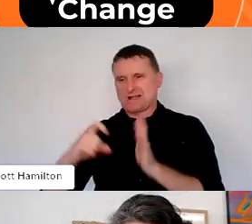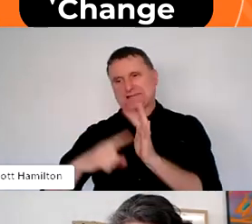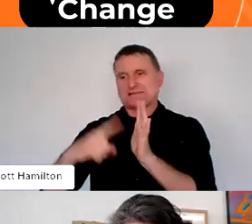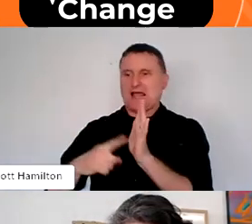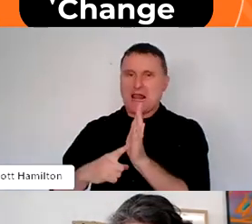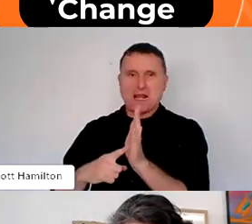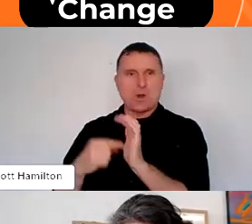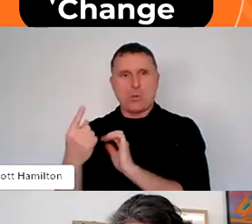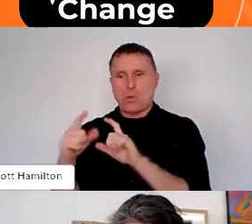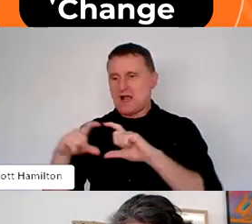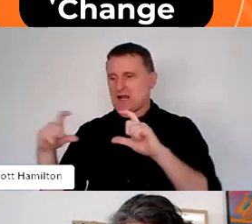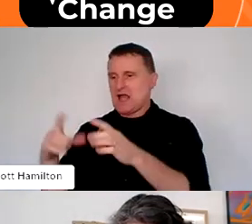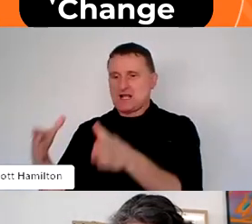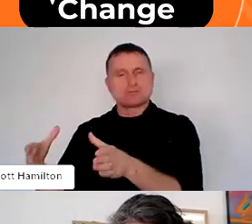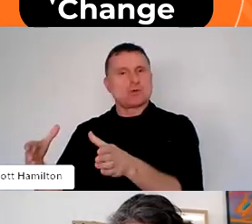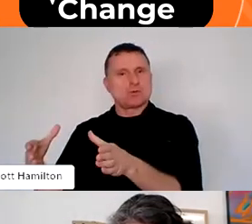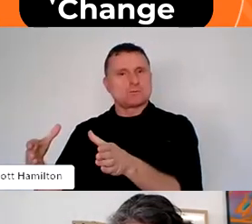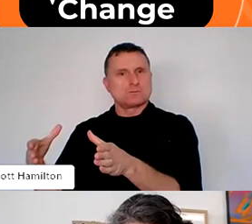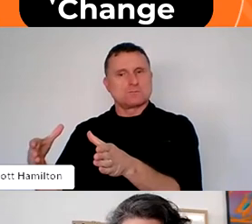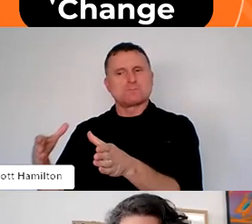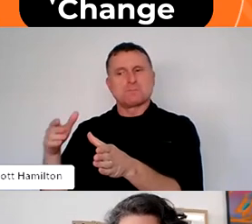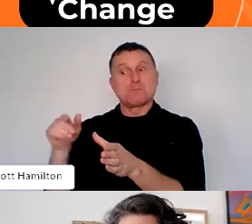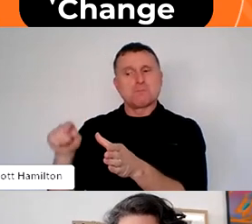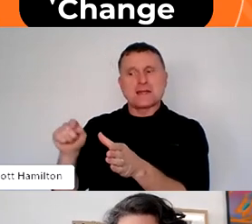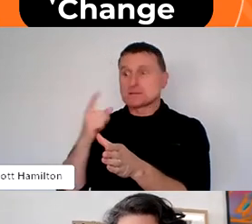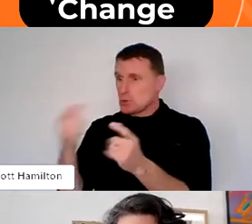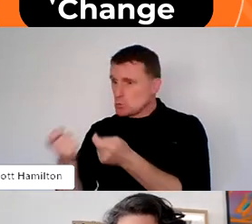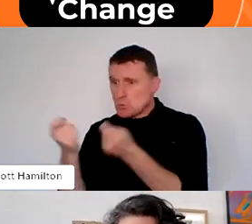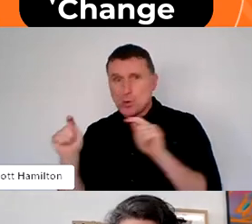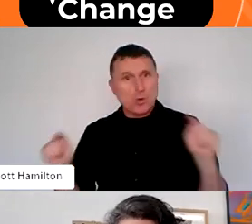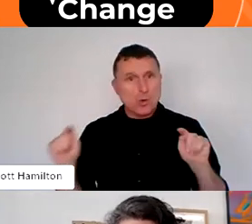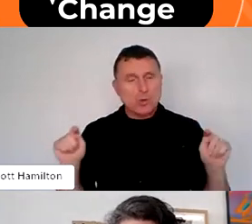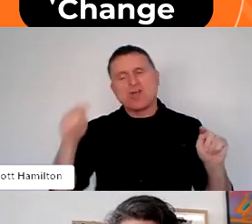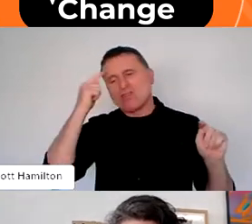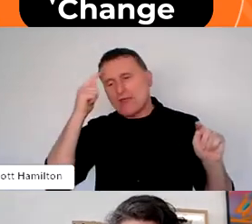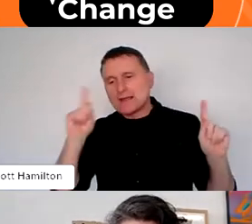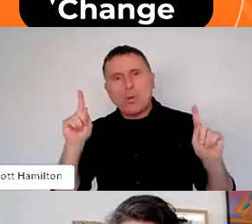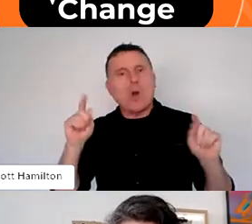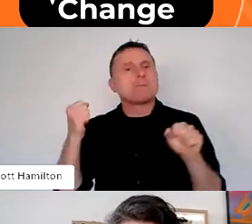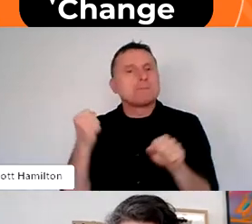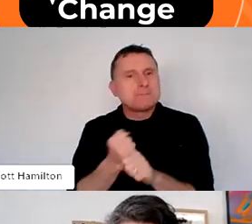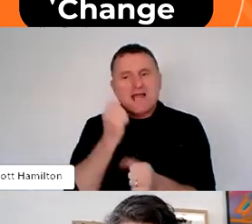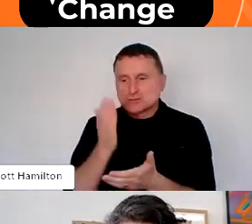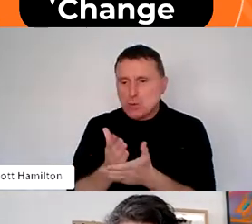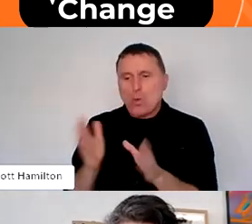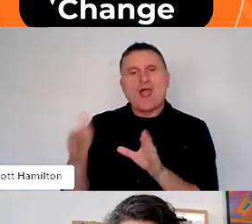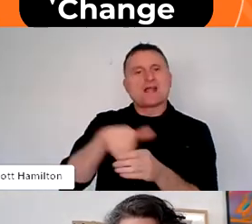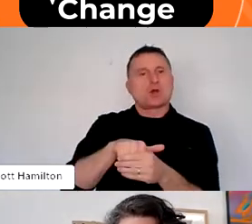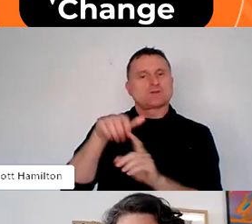doesn't mean teachers don't collaborate, by the way. So it's about the thinking that goes into what makes an inclusive environment for a child. John's